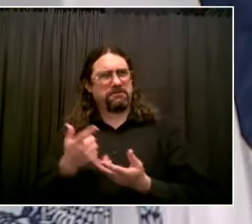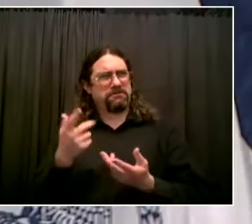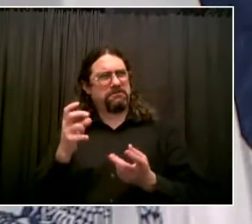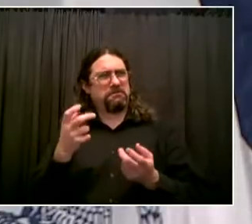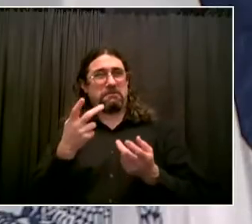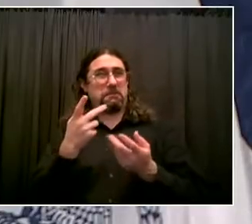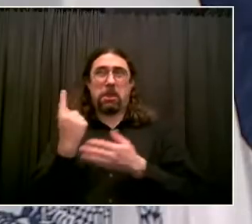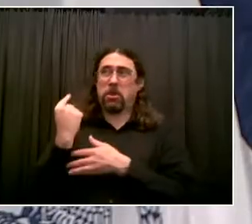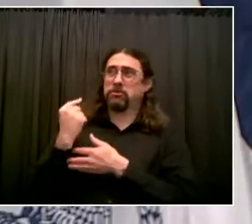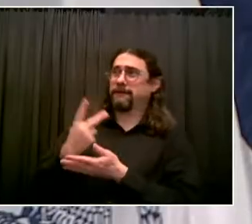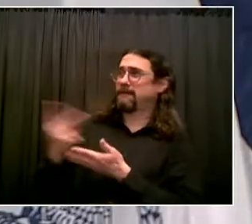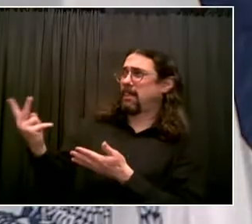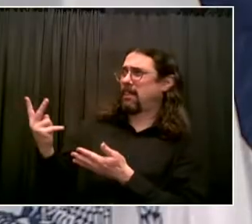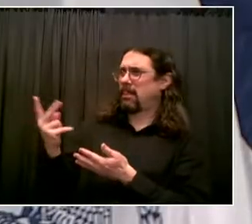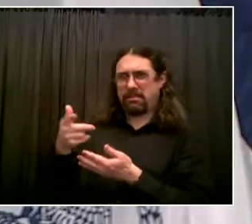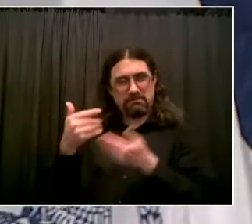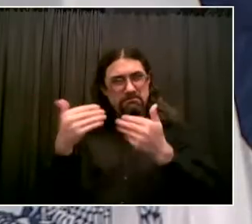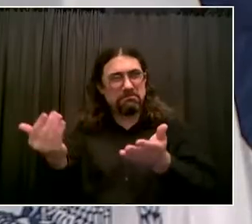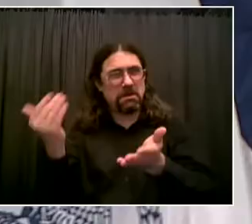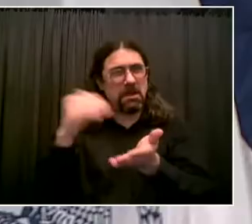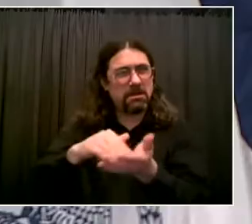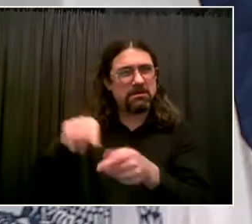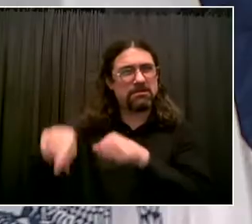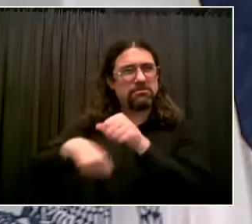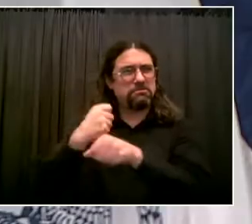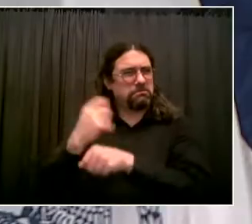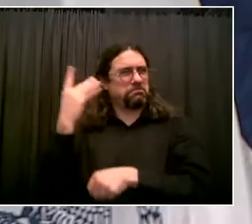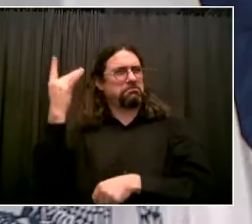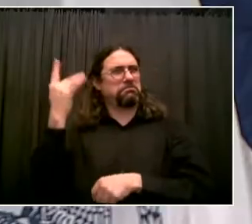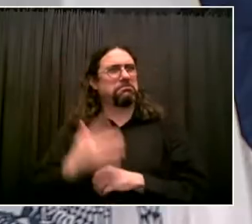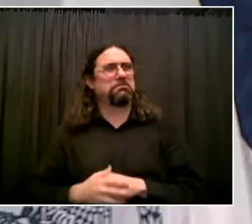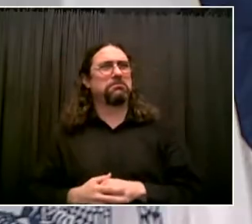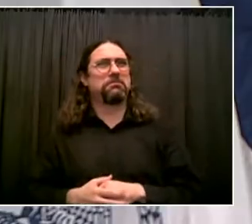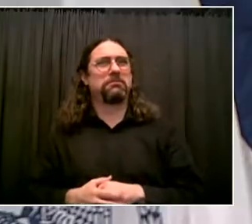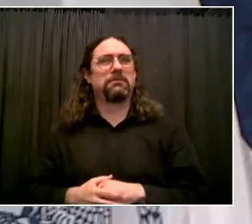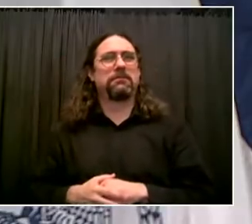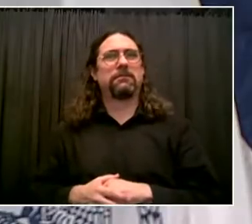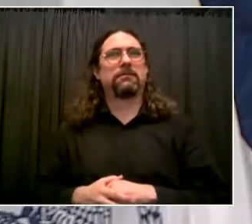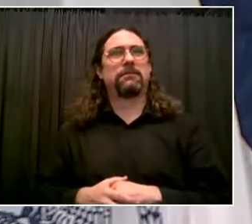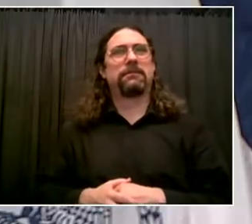AGAIN, PERFECT STORM, LITERAL PERFECT STORM, GLOBAL PANDEMIC, SOCIETY